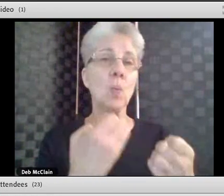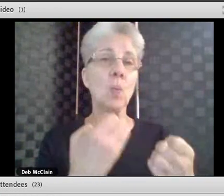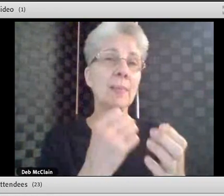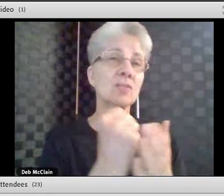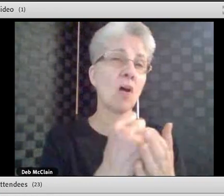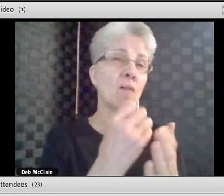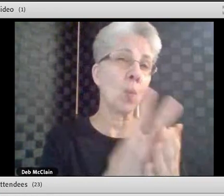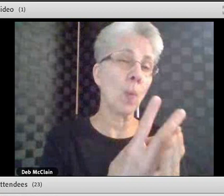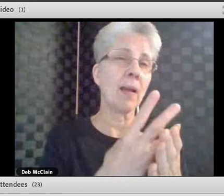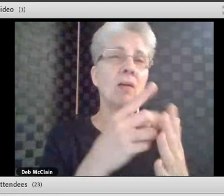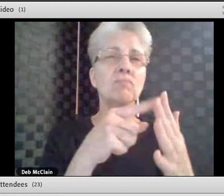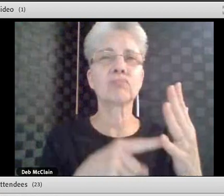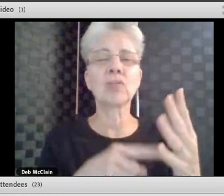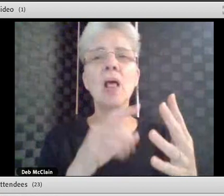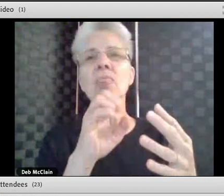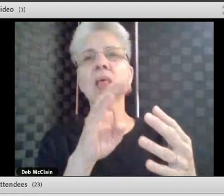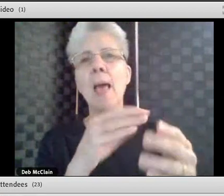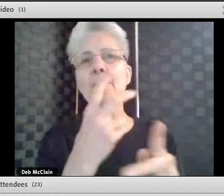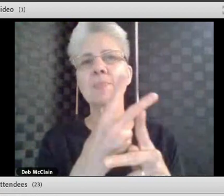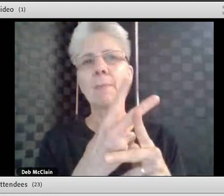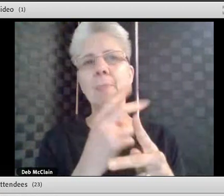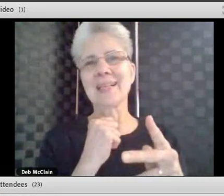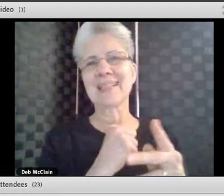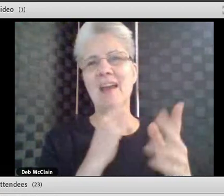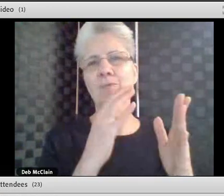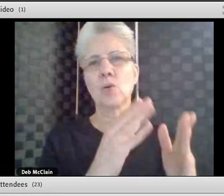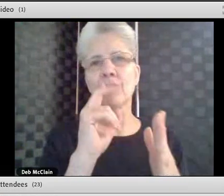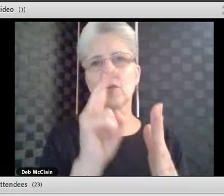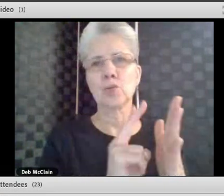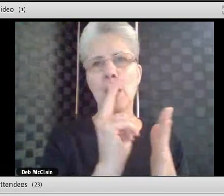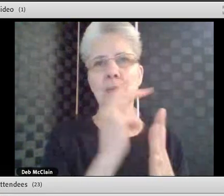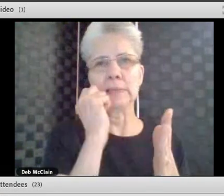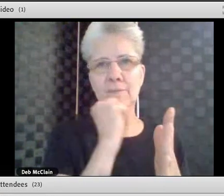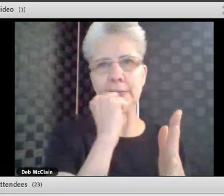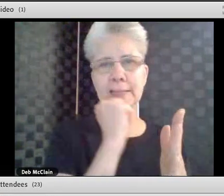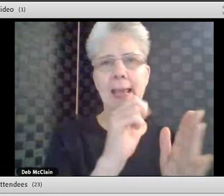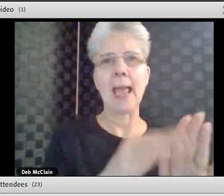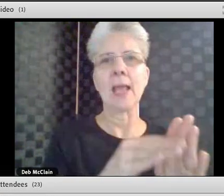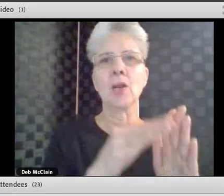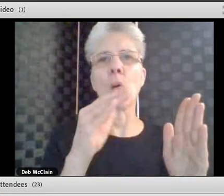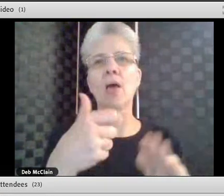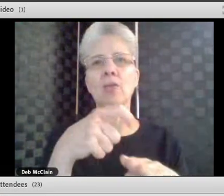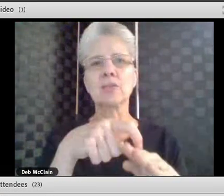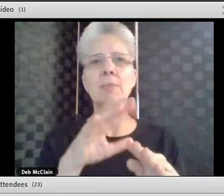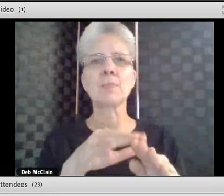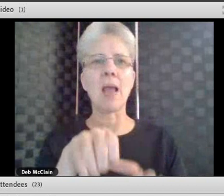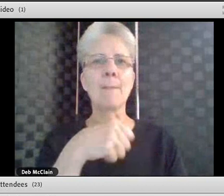They have to set up new and existing equipment and software. Their lab is maintained by a staffer for two hours a day,